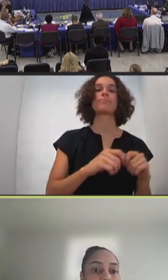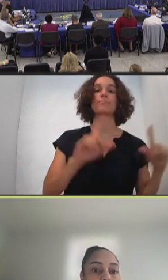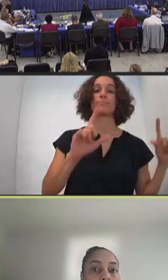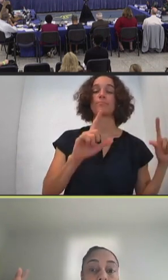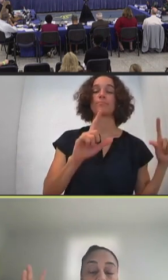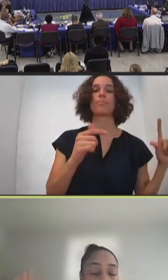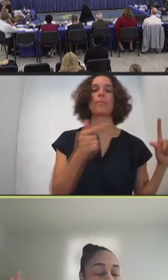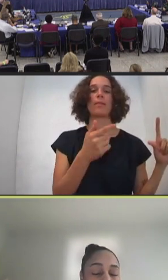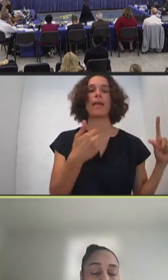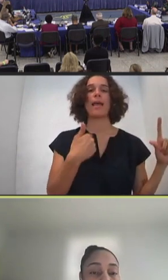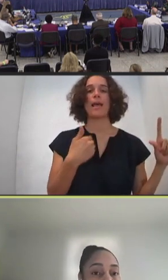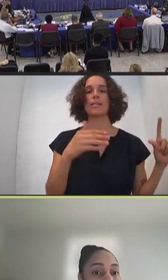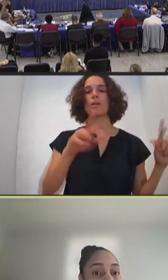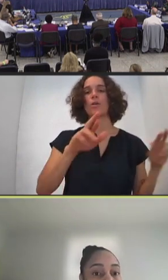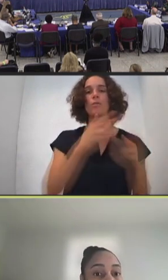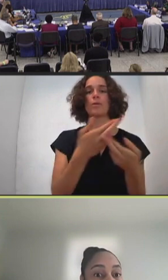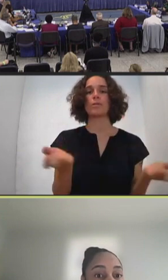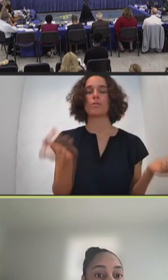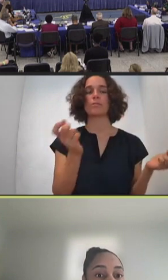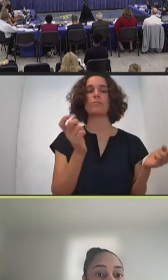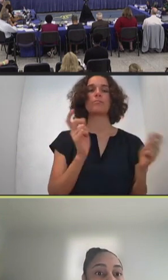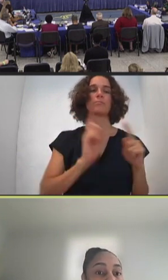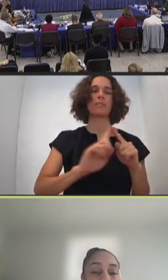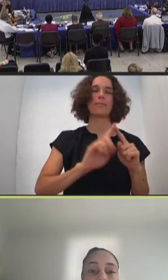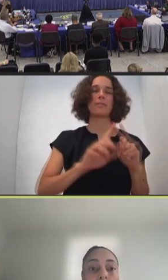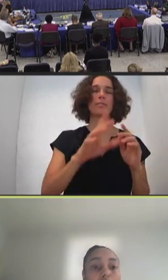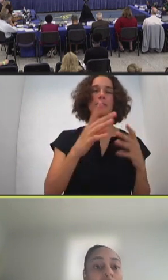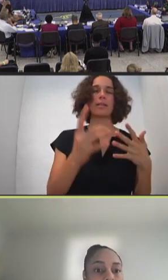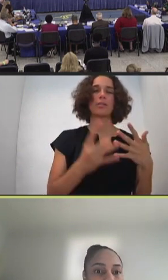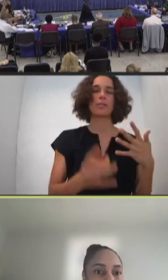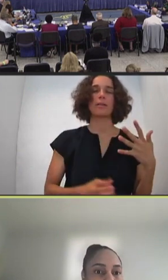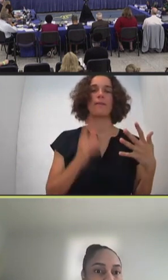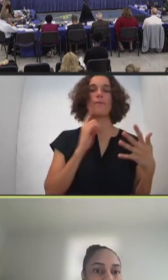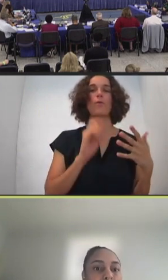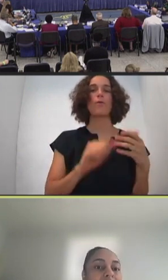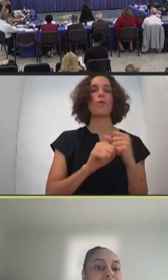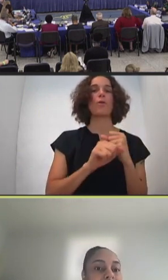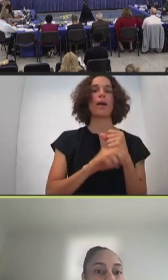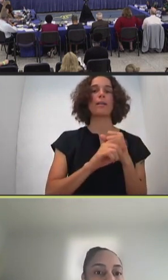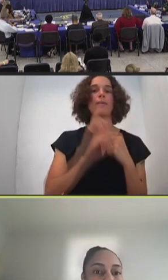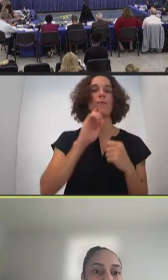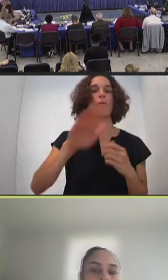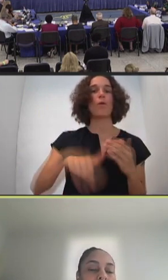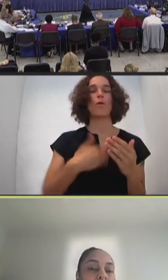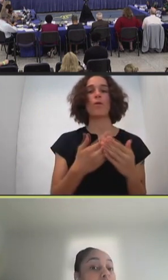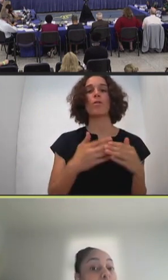for -- there's a selection of campaign ads for all audiences that you can download. There are